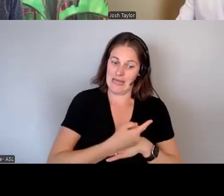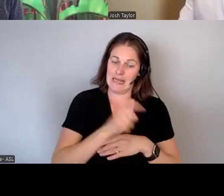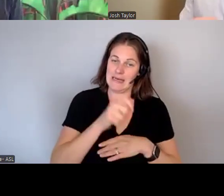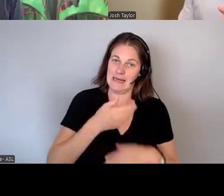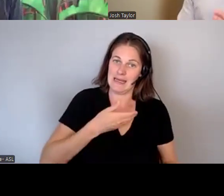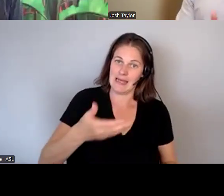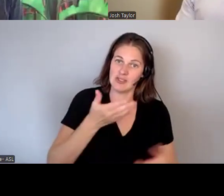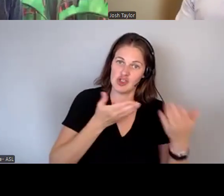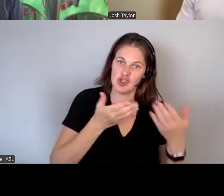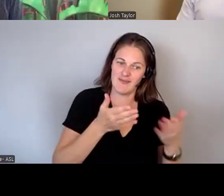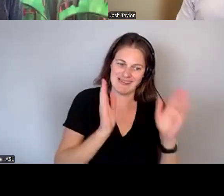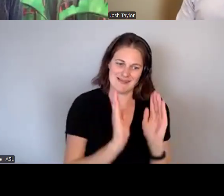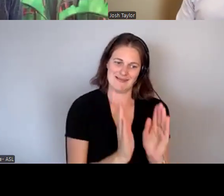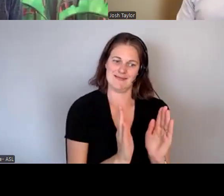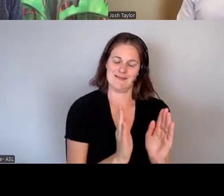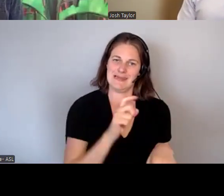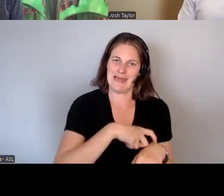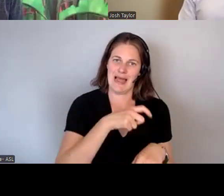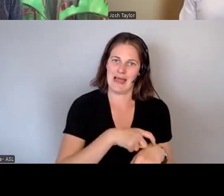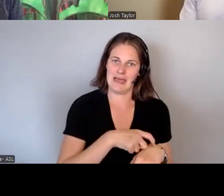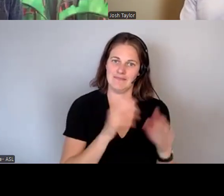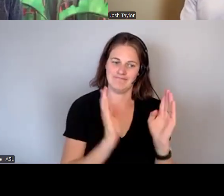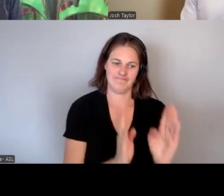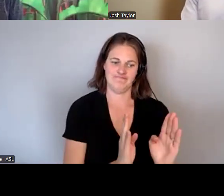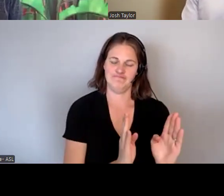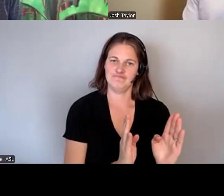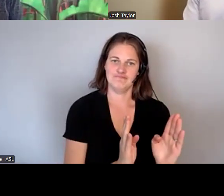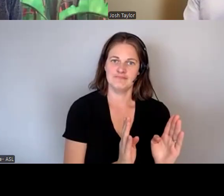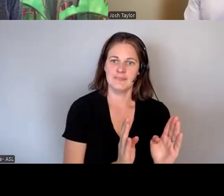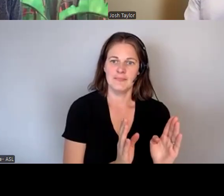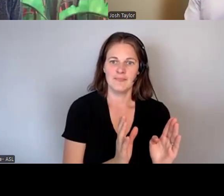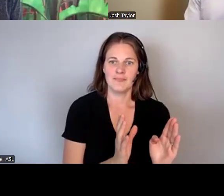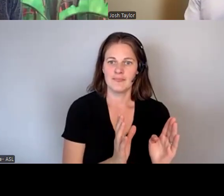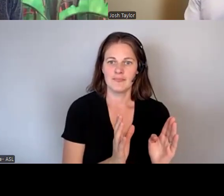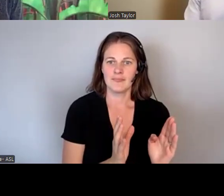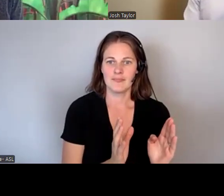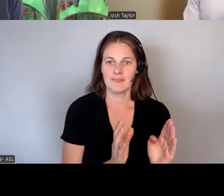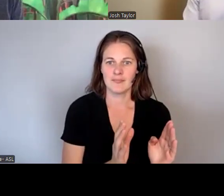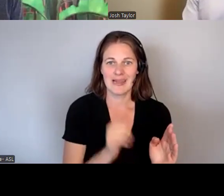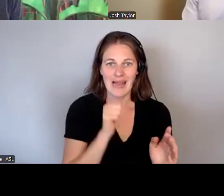but it's not a whole person, you know, and, you know, and the funding for that is actually much easier